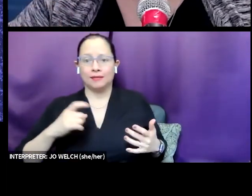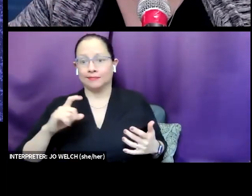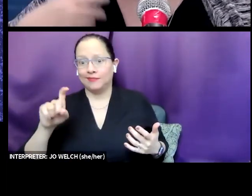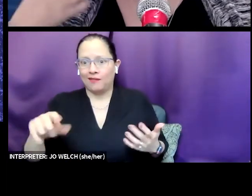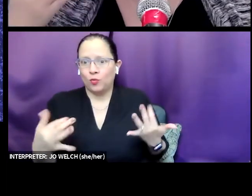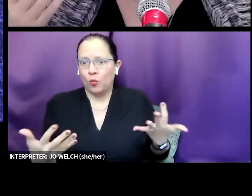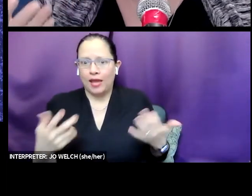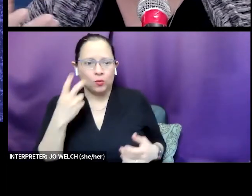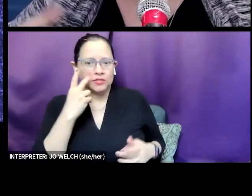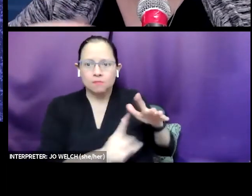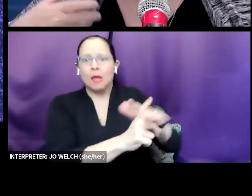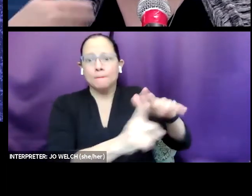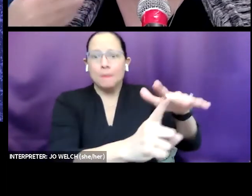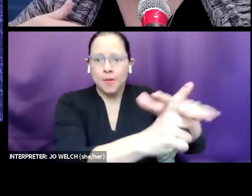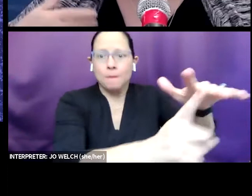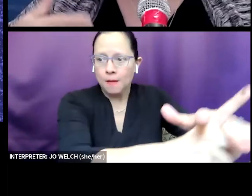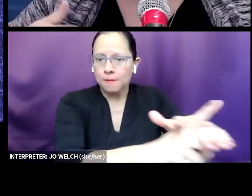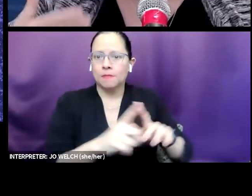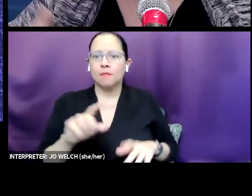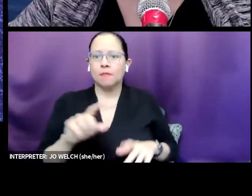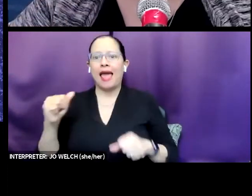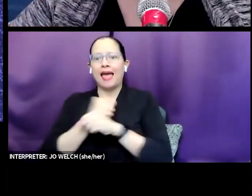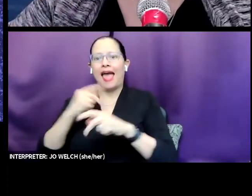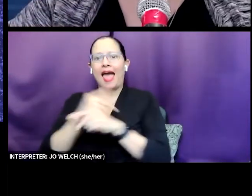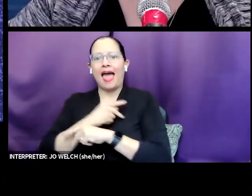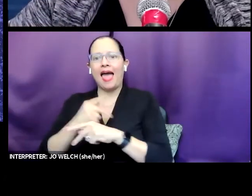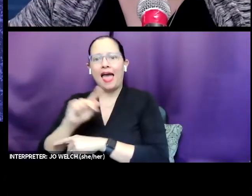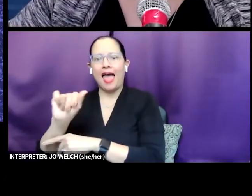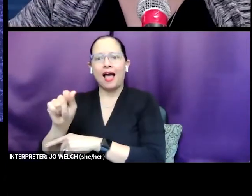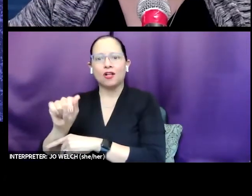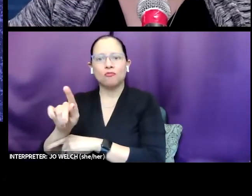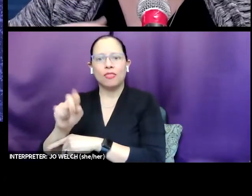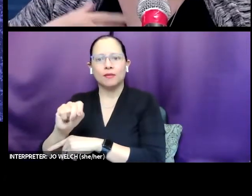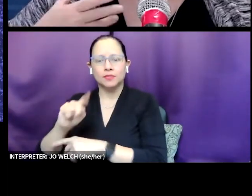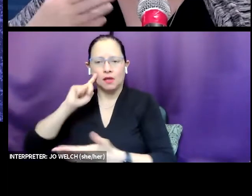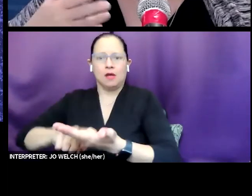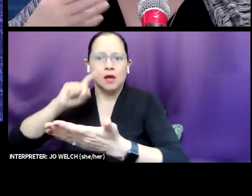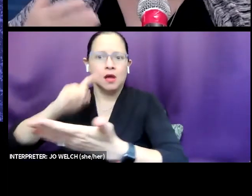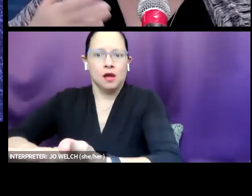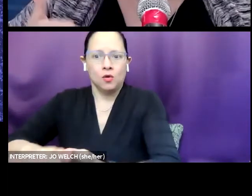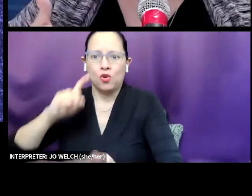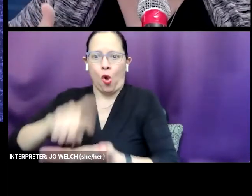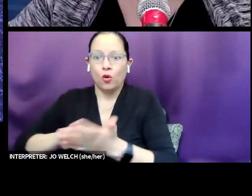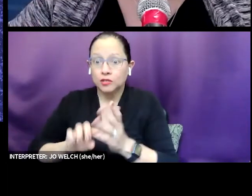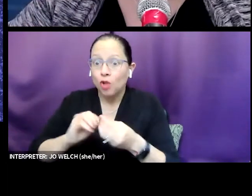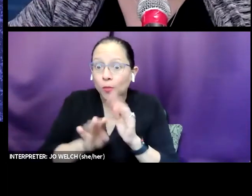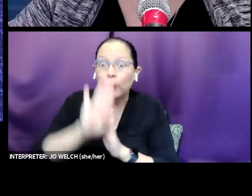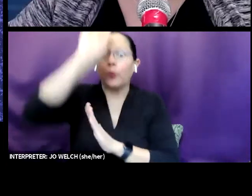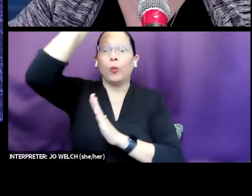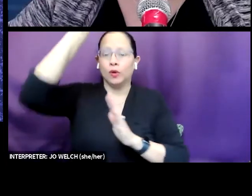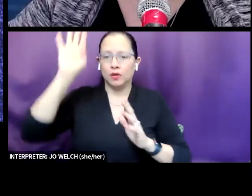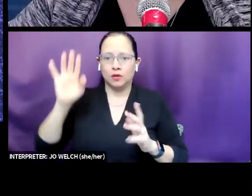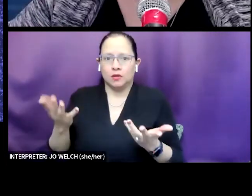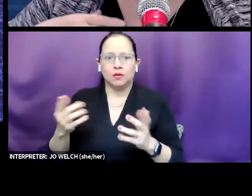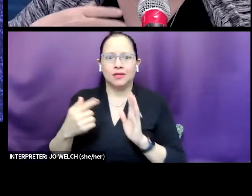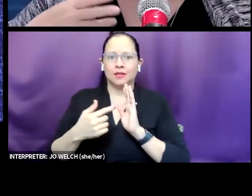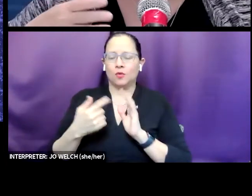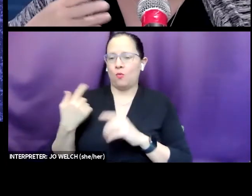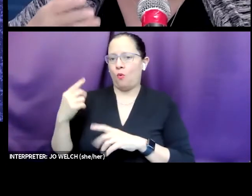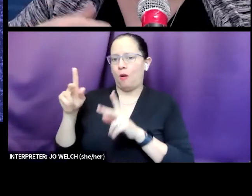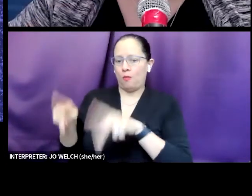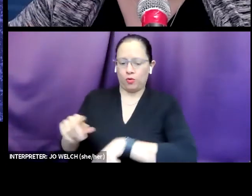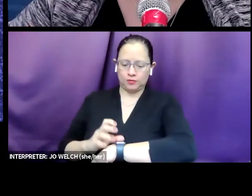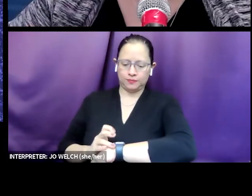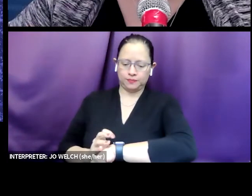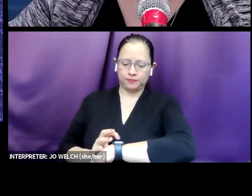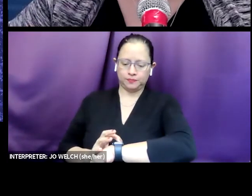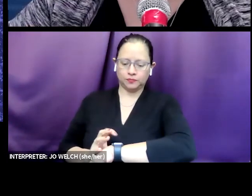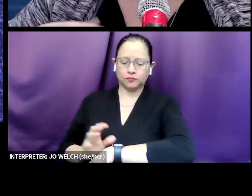also the algorithms then that respond to that engagement and say, off, off it from New ga project said the other day in a meeting, she said.